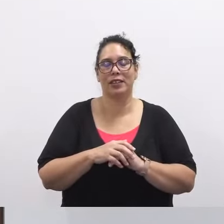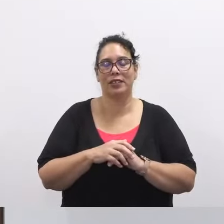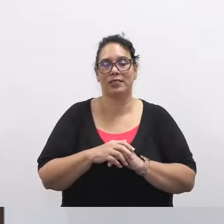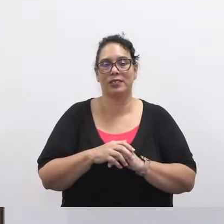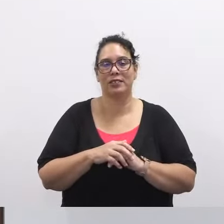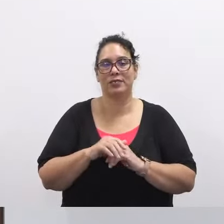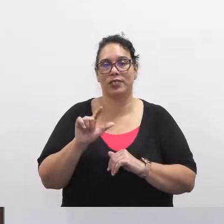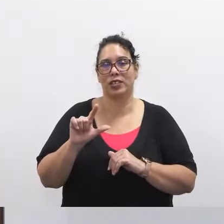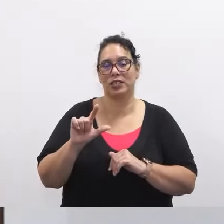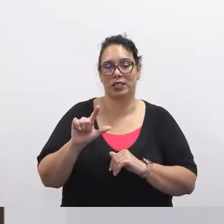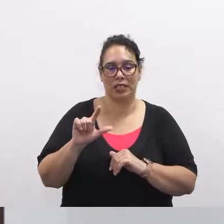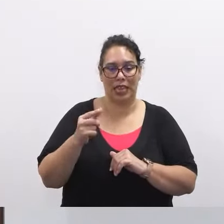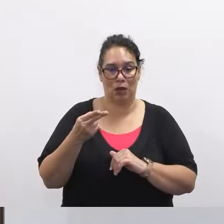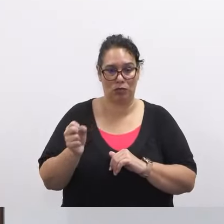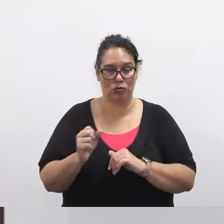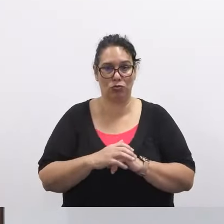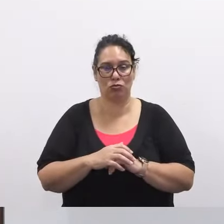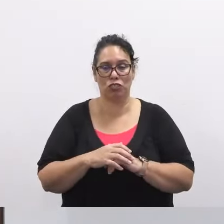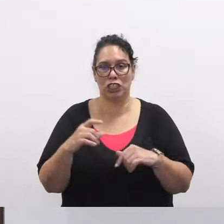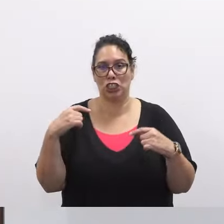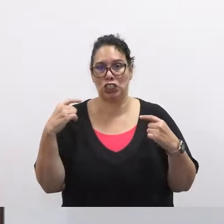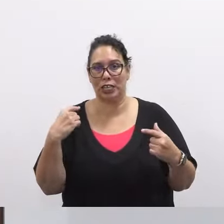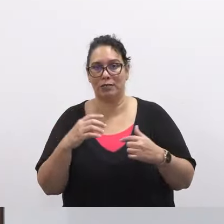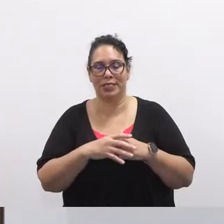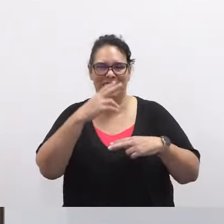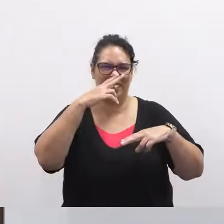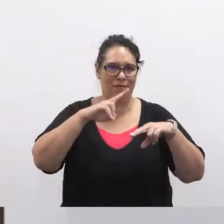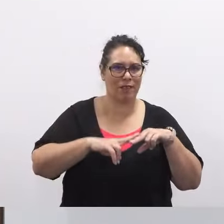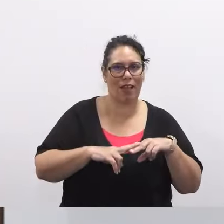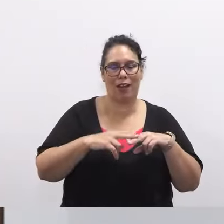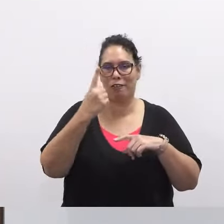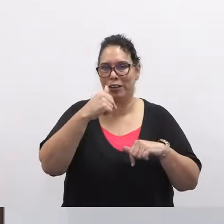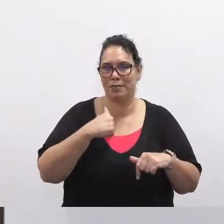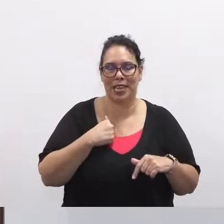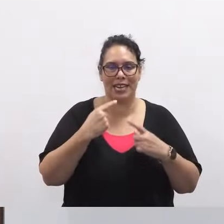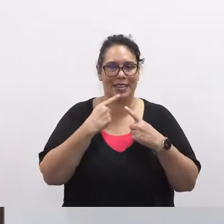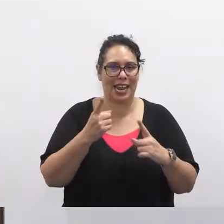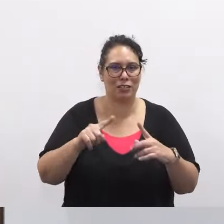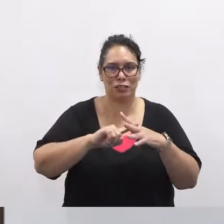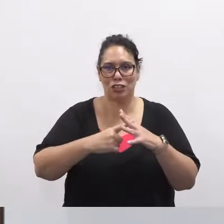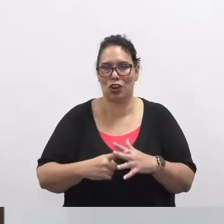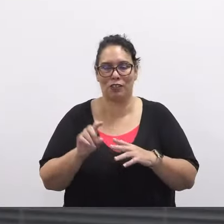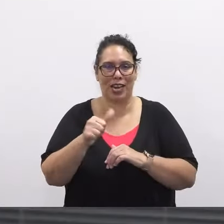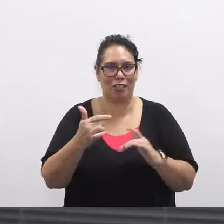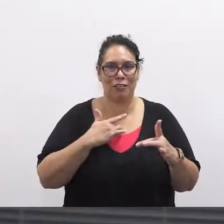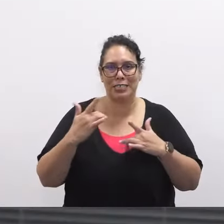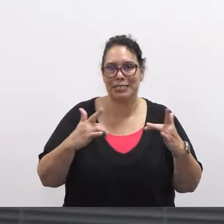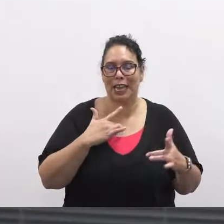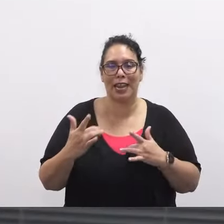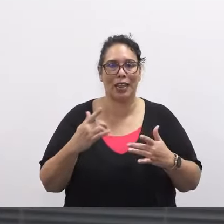Perfect, so this is always a fun part for me, really getting to announce the start of another exciting project under our building program.